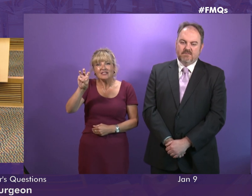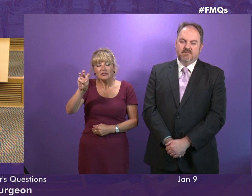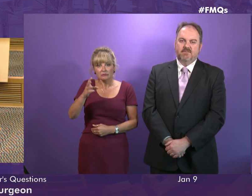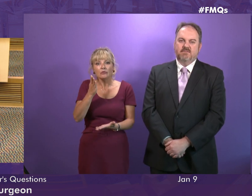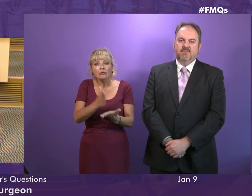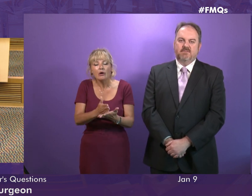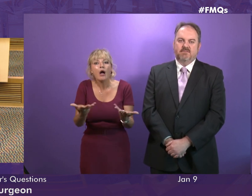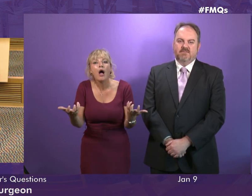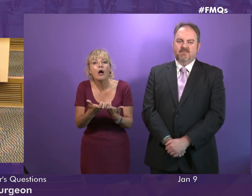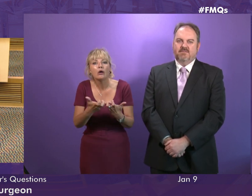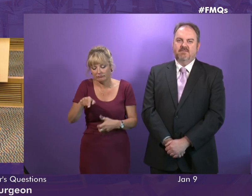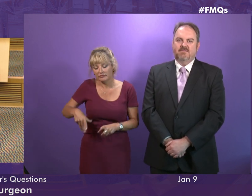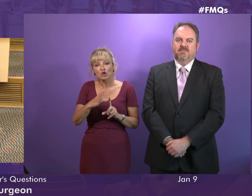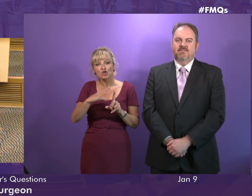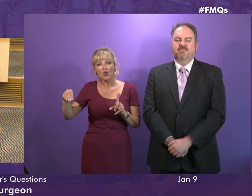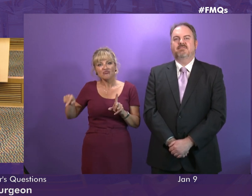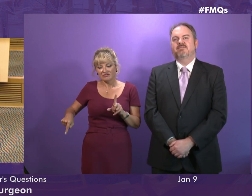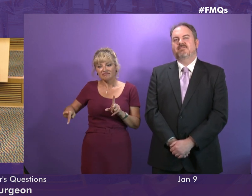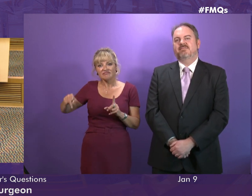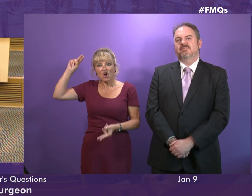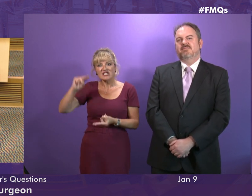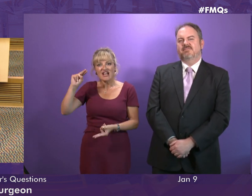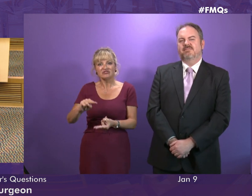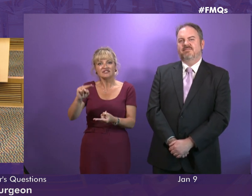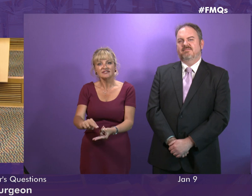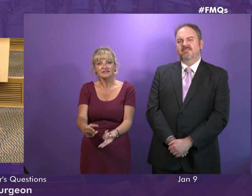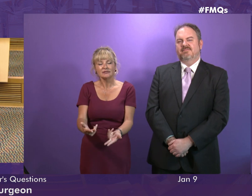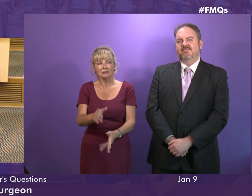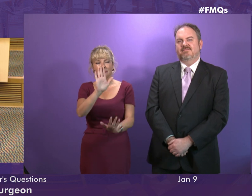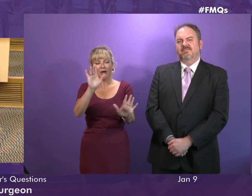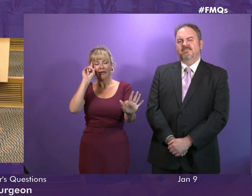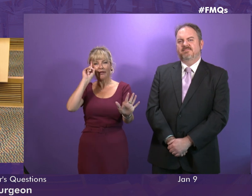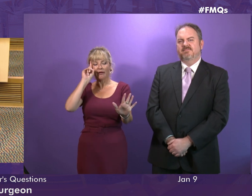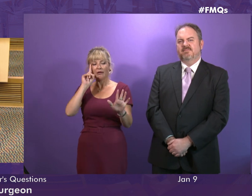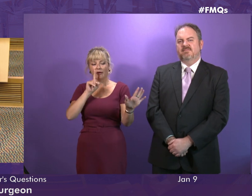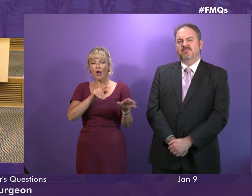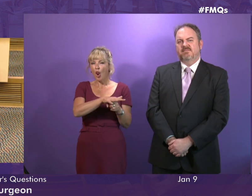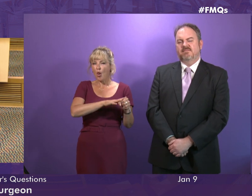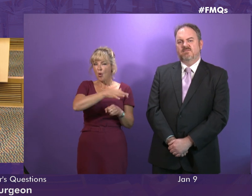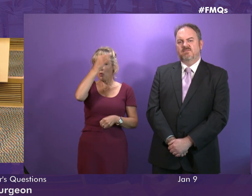a direct result of Tory austerity. That reduction of 6 per cent for local government in Scotland